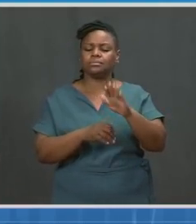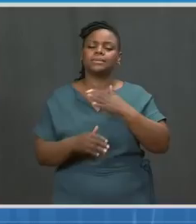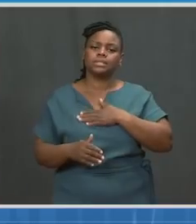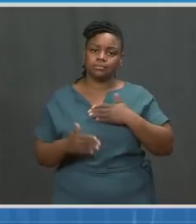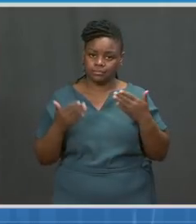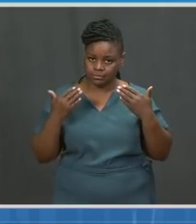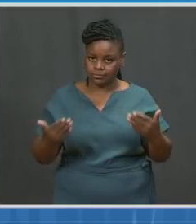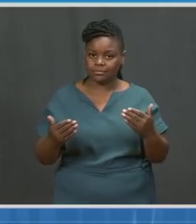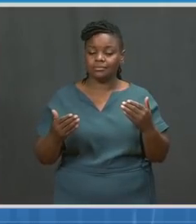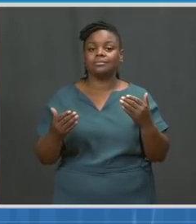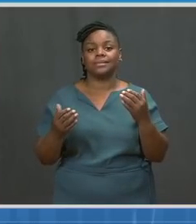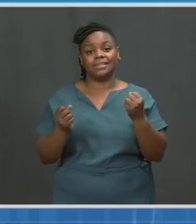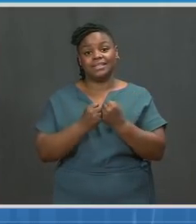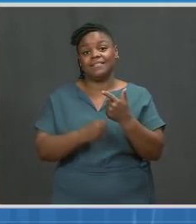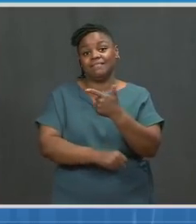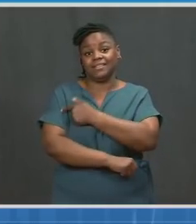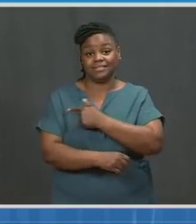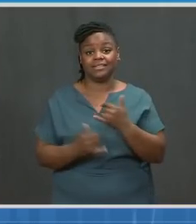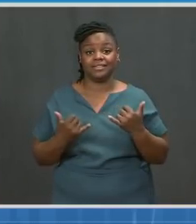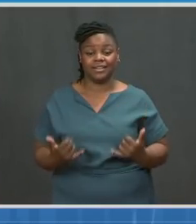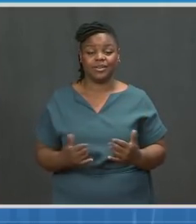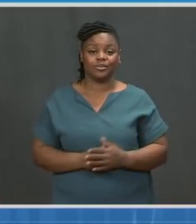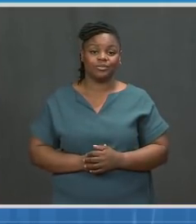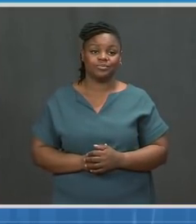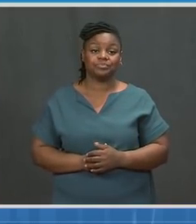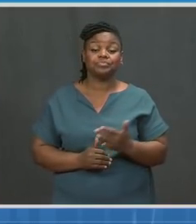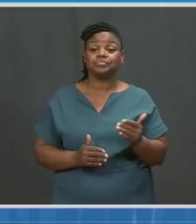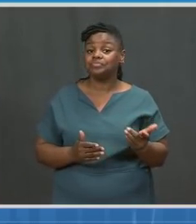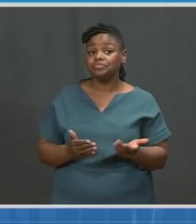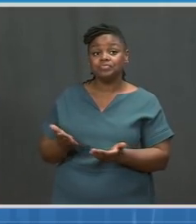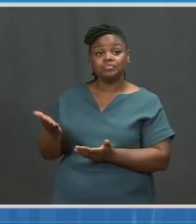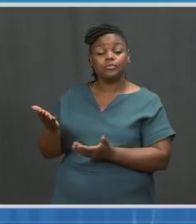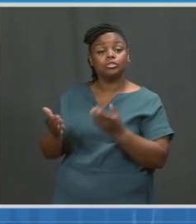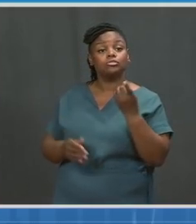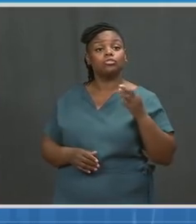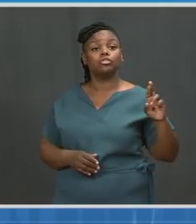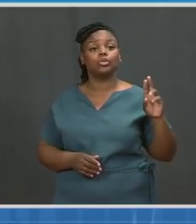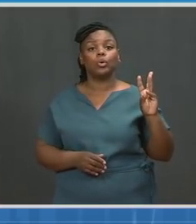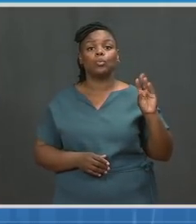And, with that, I will turn it to Dr. Walensky. Dr. Walensky: Thank you, and good afternoon.